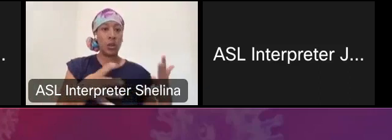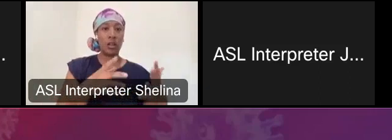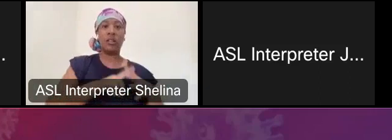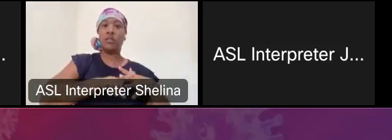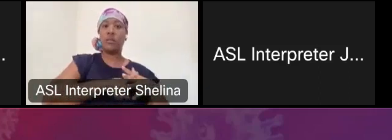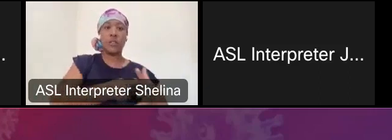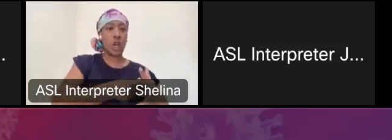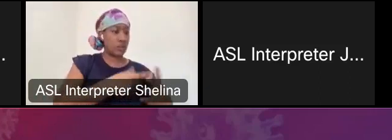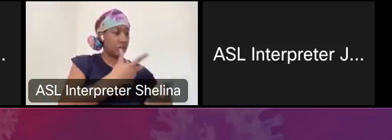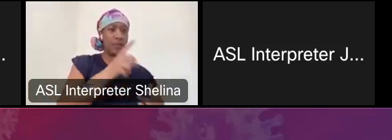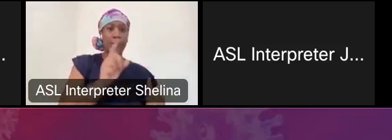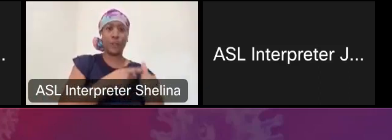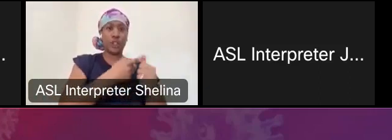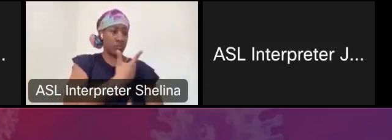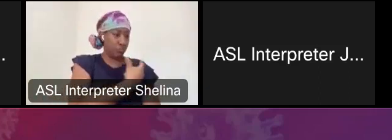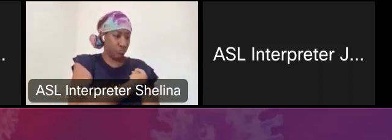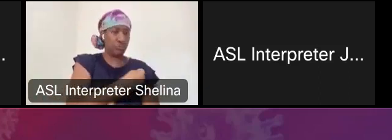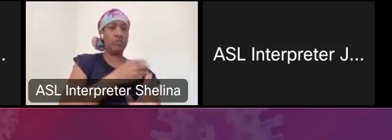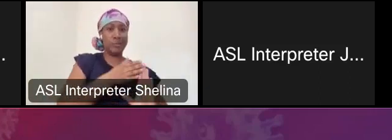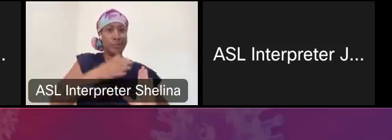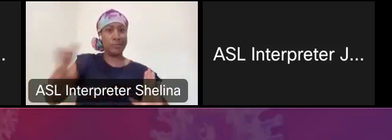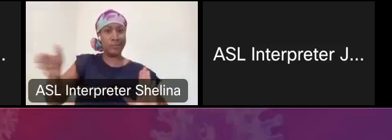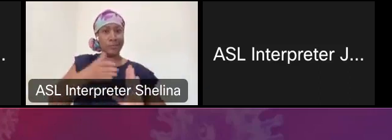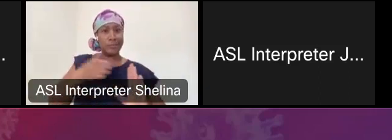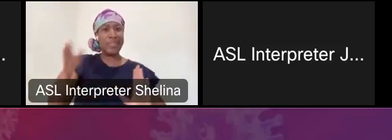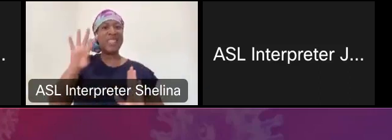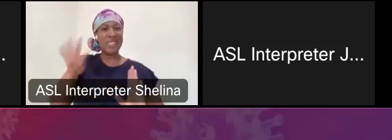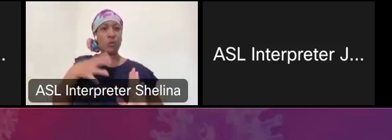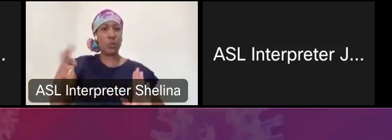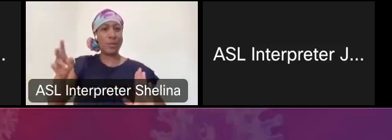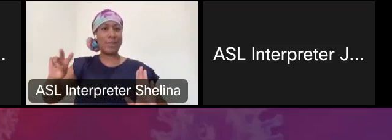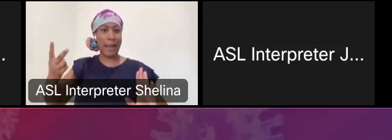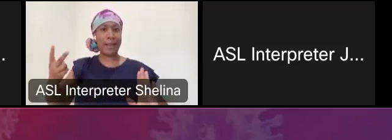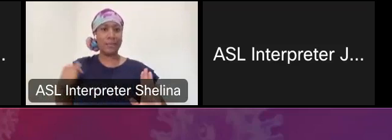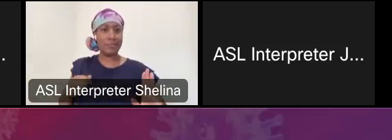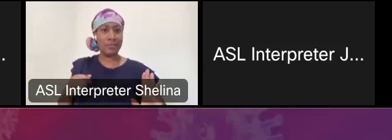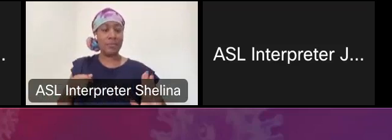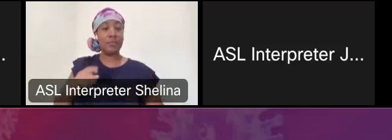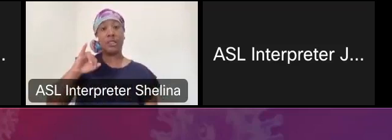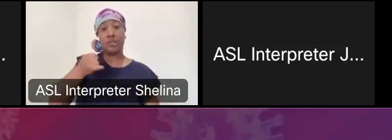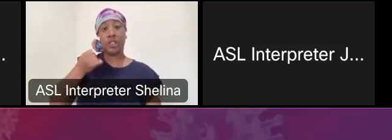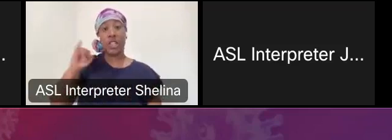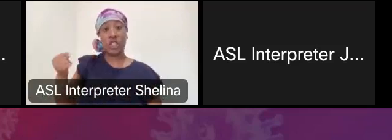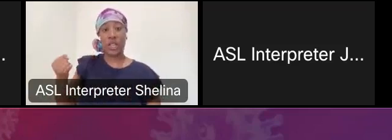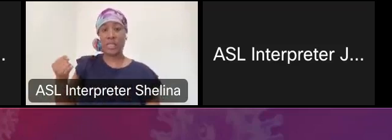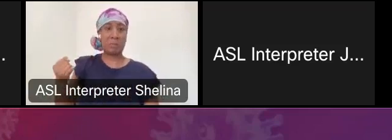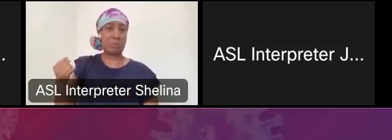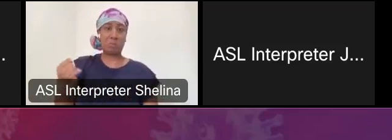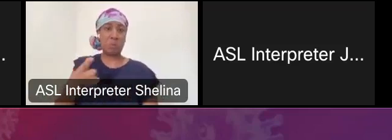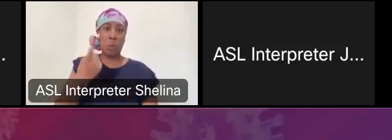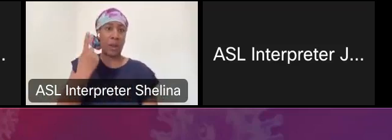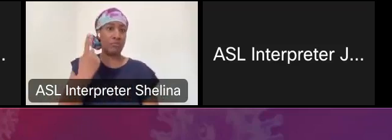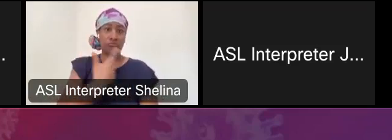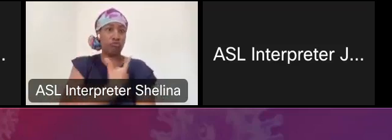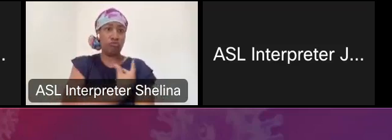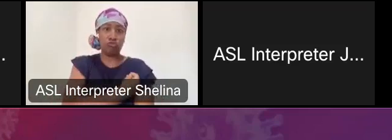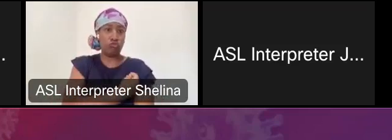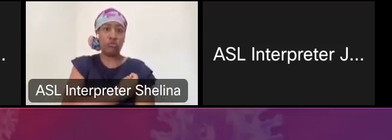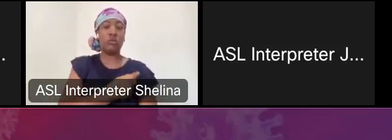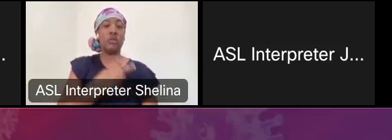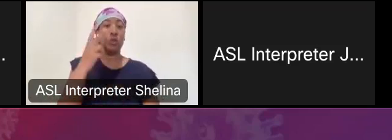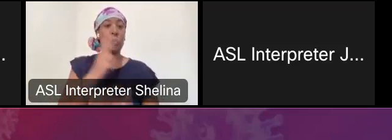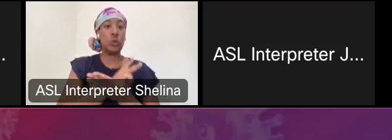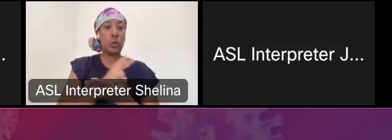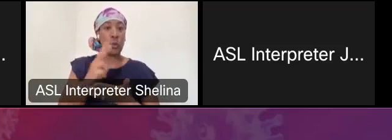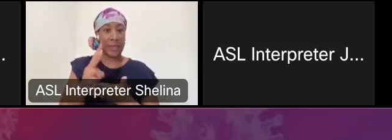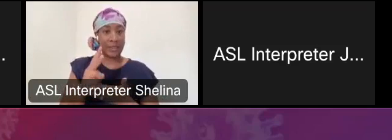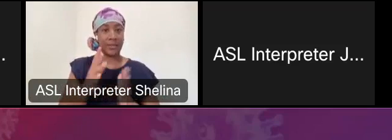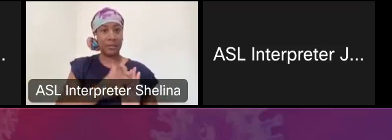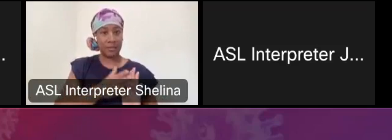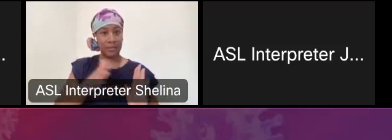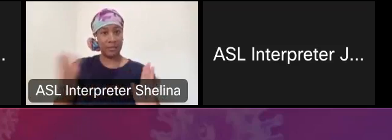Only 1 dose a vaccine is needed for the Johnson and Johnson vaccine. It still takes about 2 weeks after the shot for the body to build up full protection.